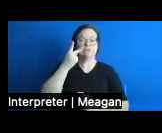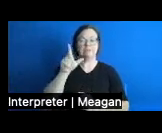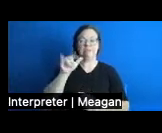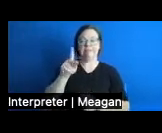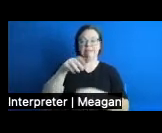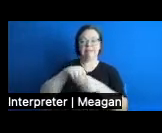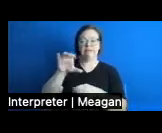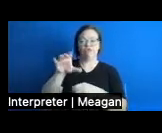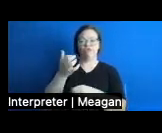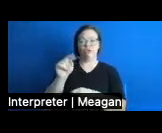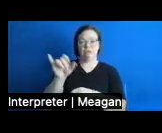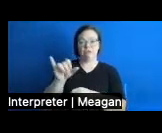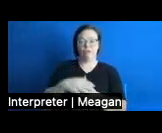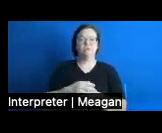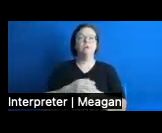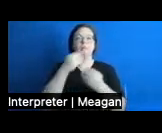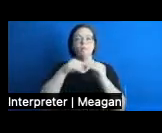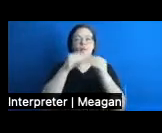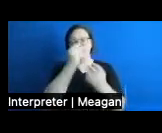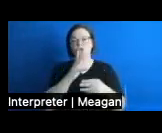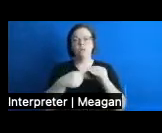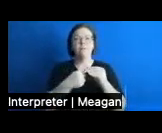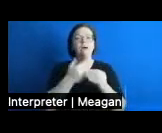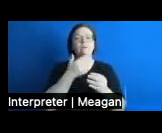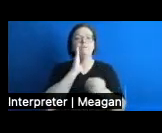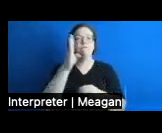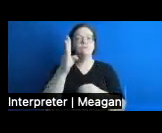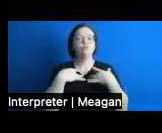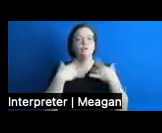Um, you can also get more information about our future events on our website, where you can